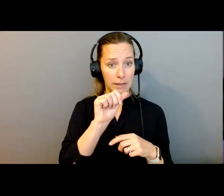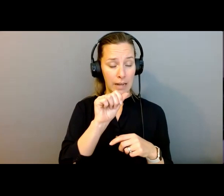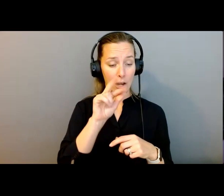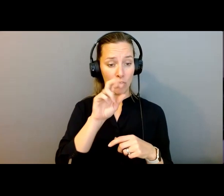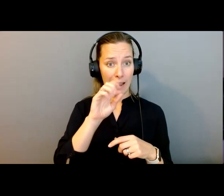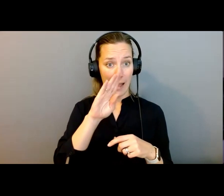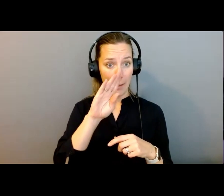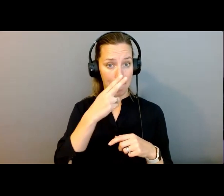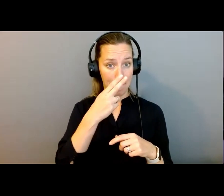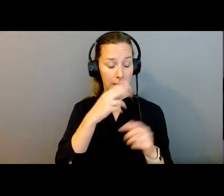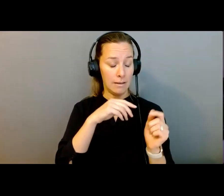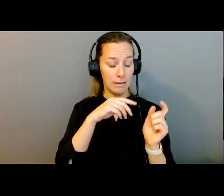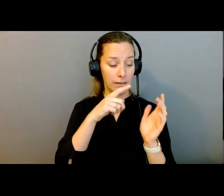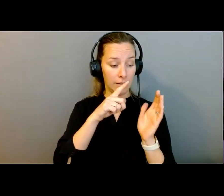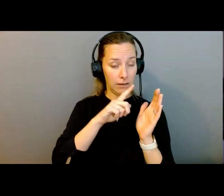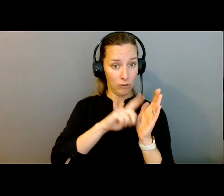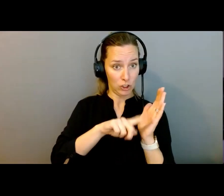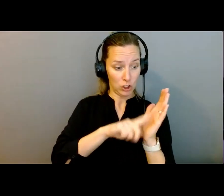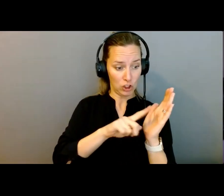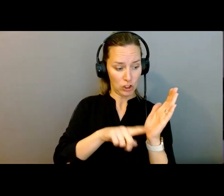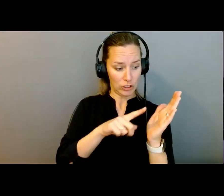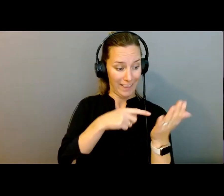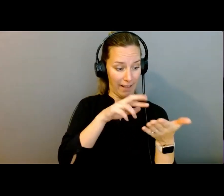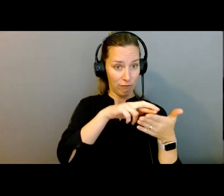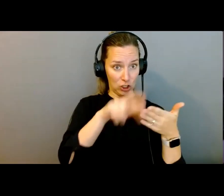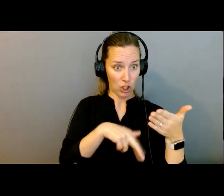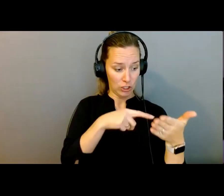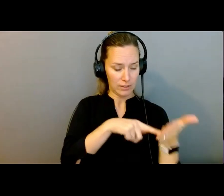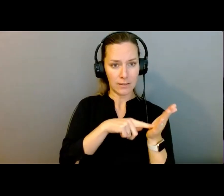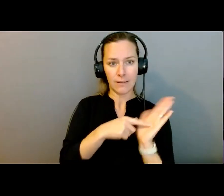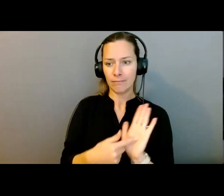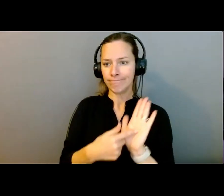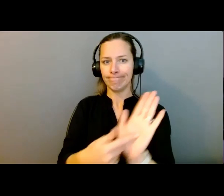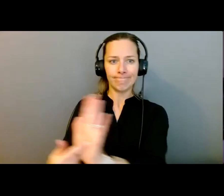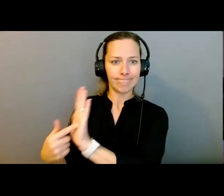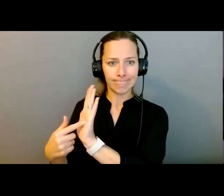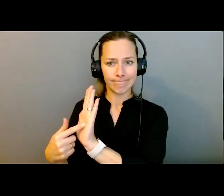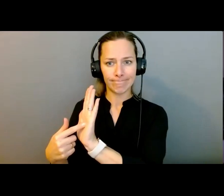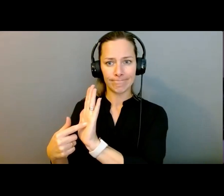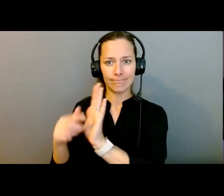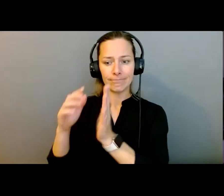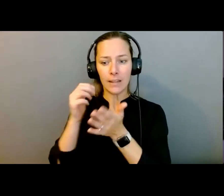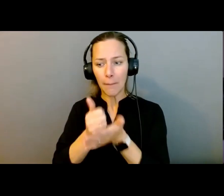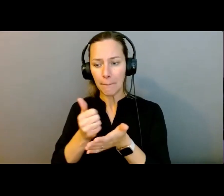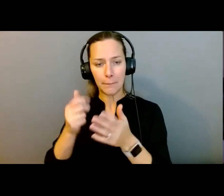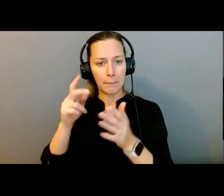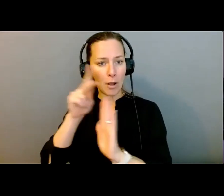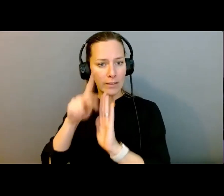to key stakeholders in ways that advance public policy and produce meaningful transformation?